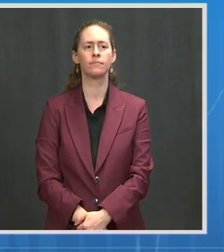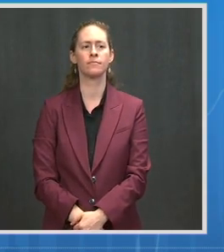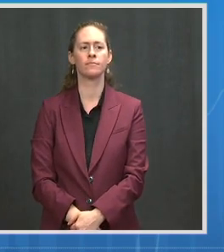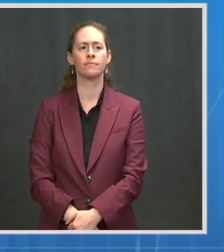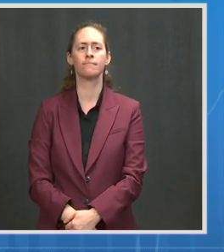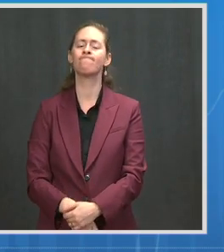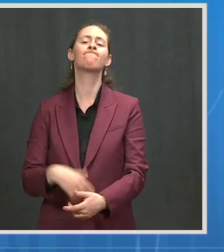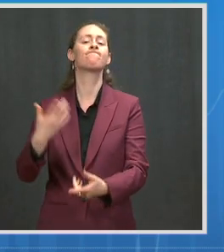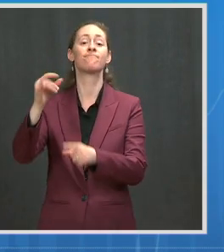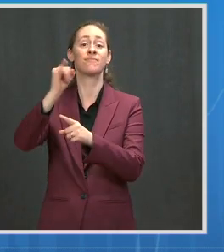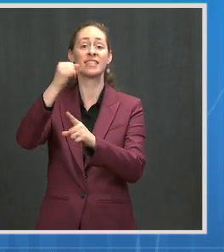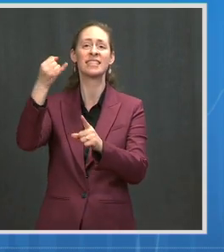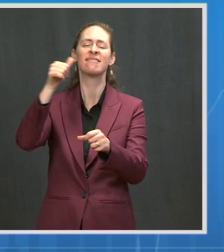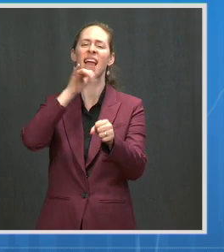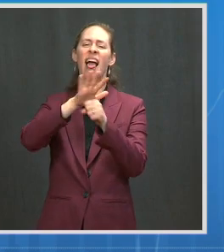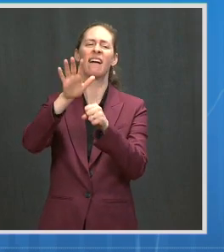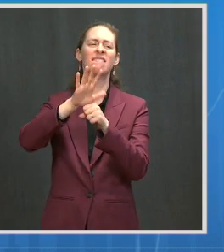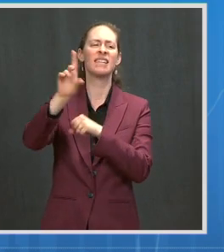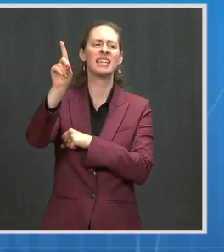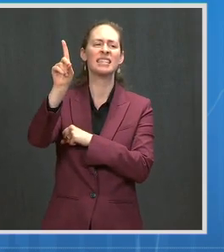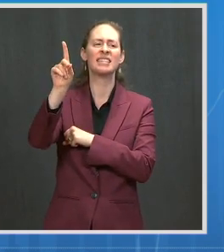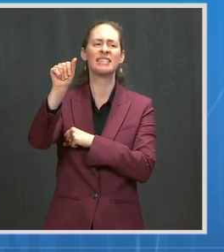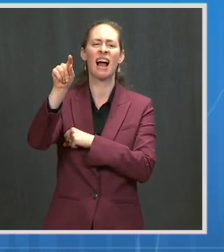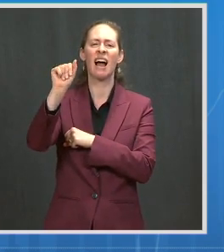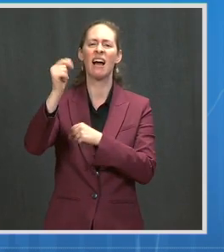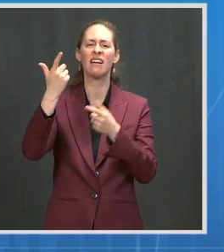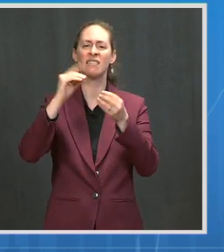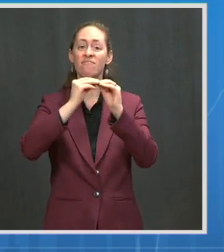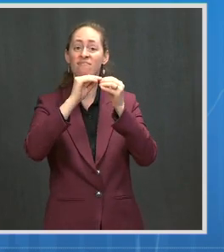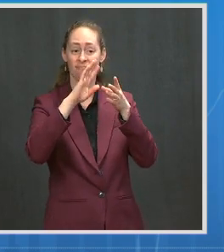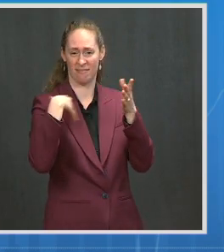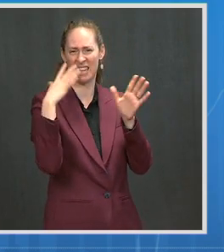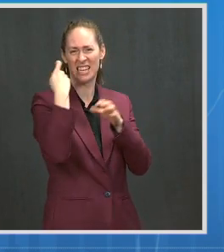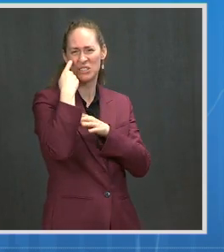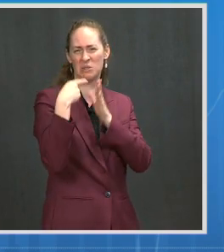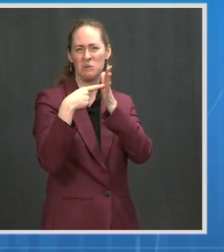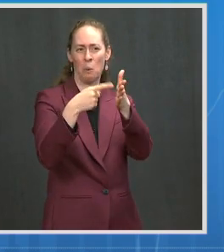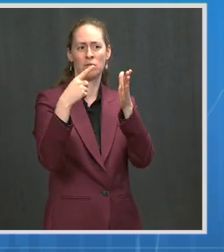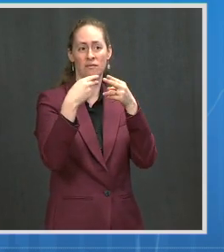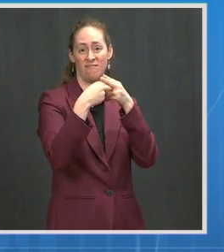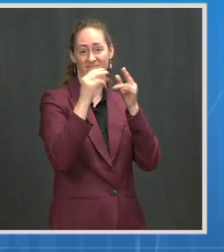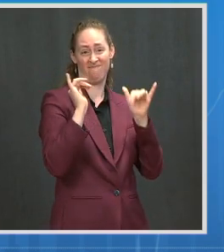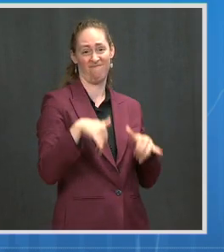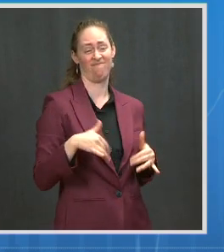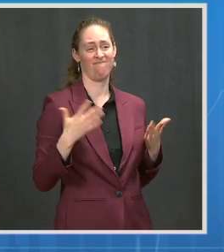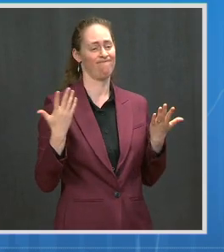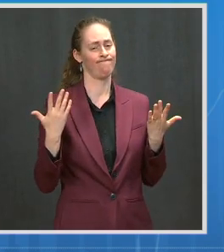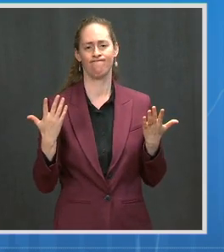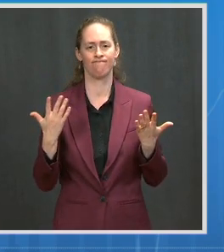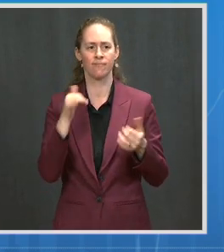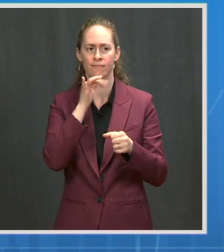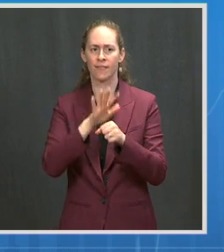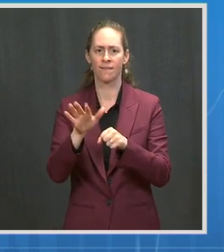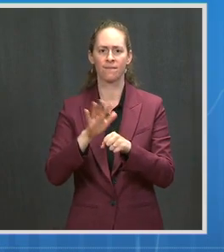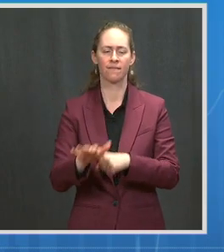on the slides. But whenever we have looked, with J&J, it looks like they are, in fact, protective,